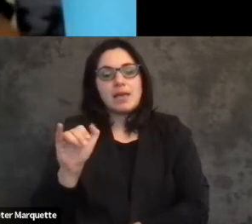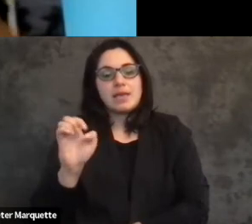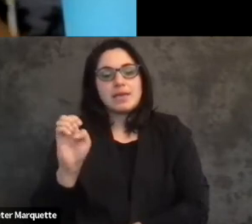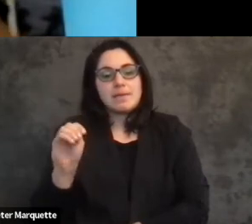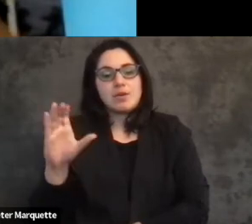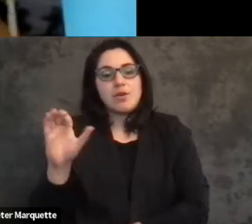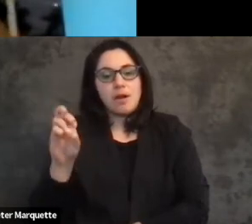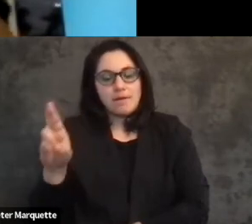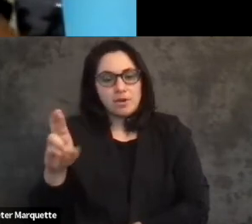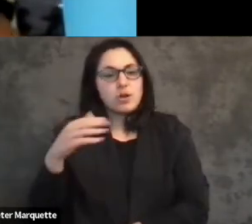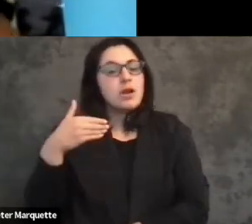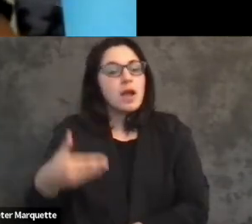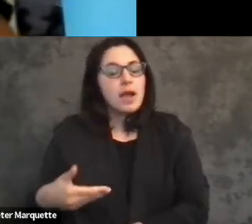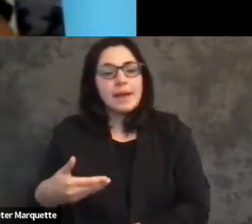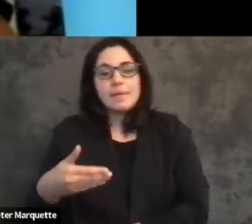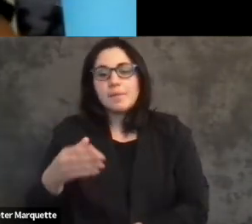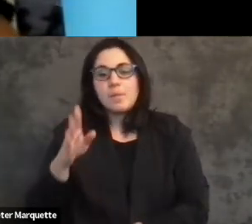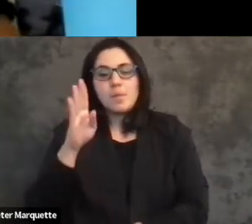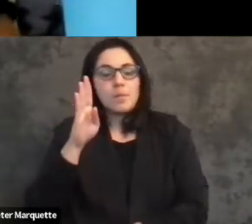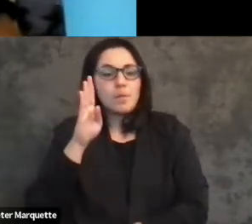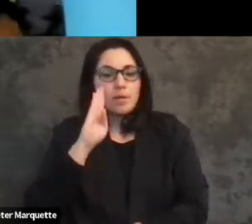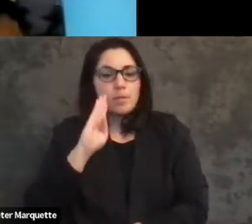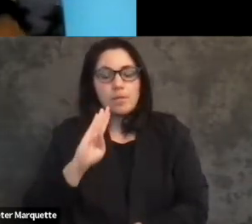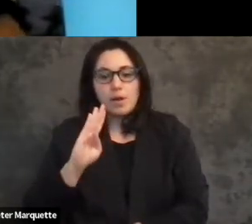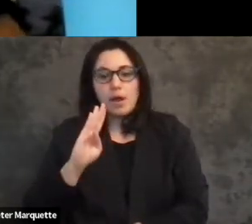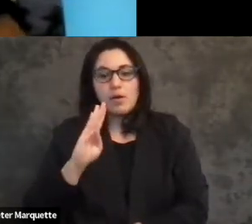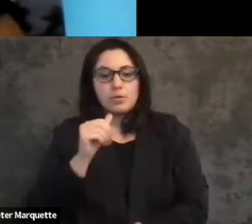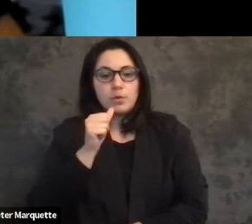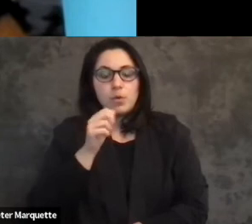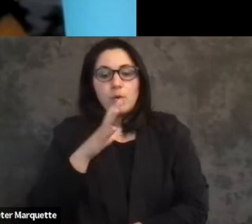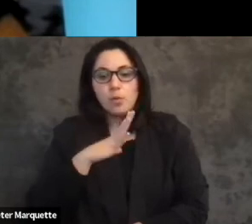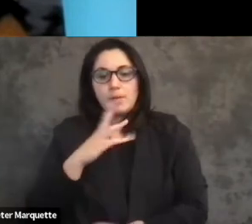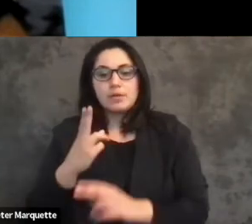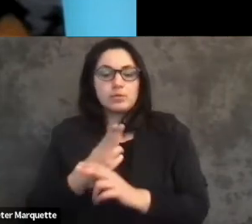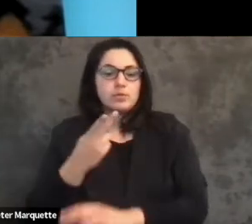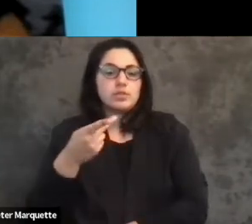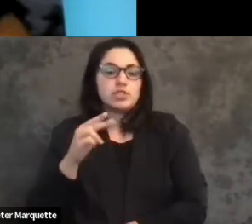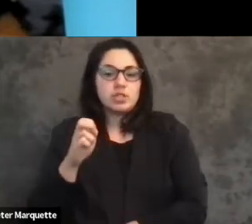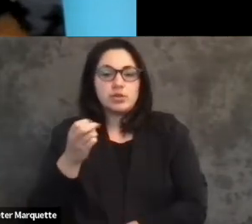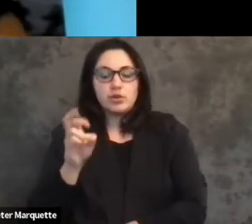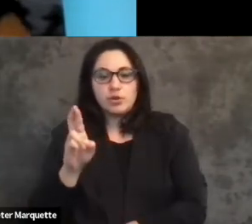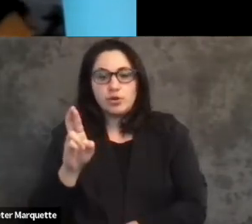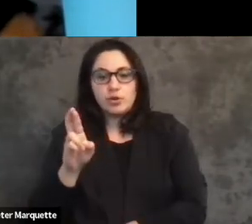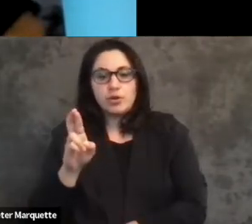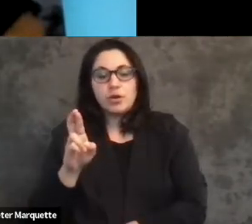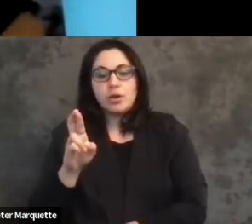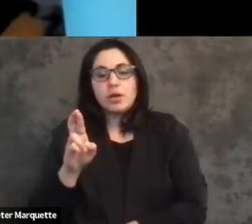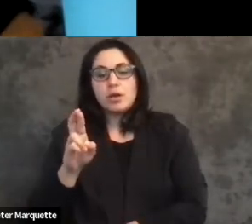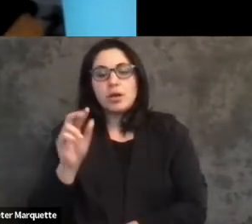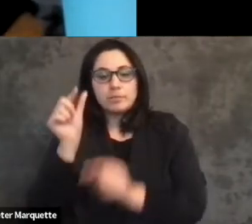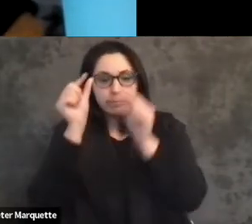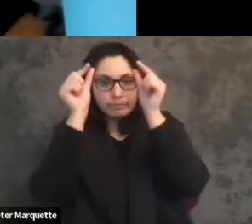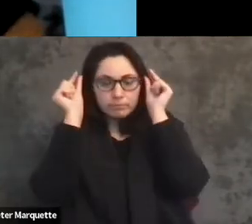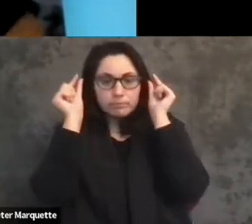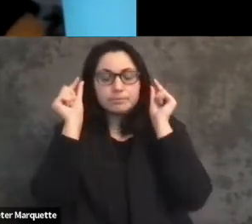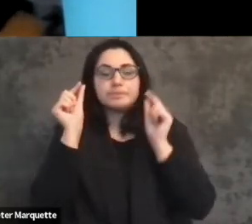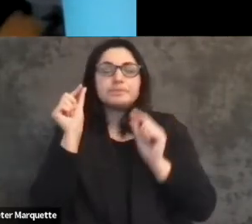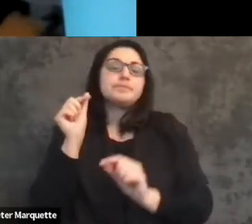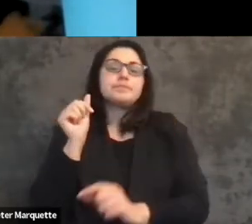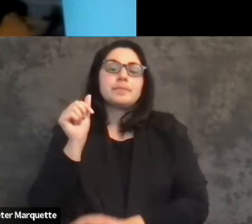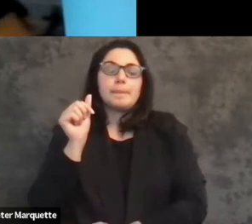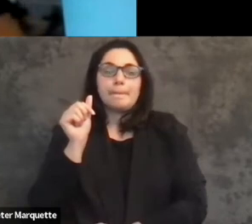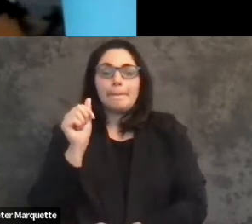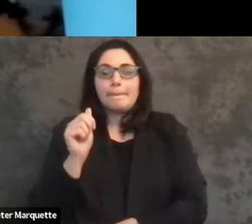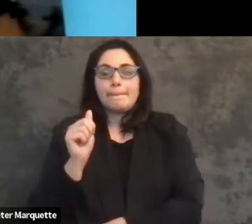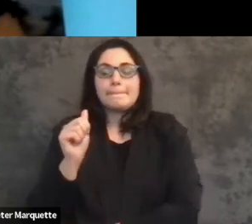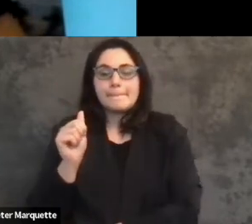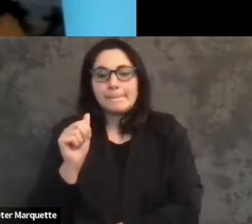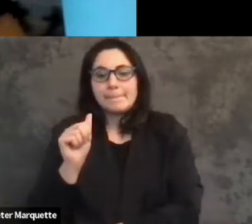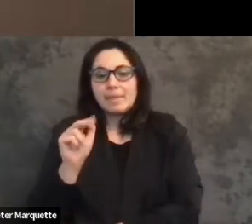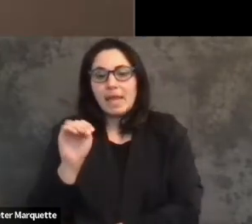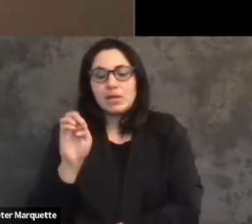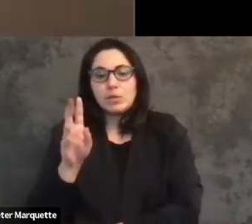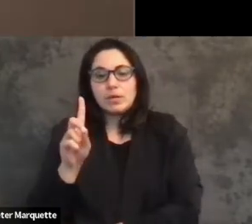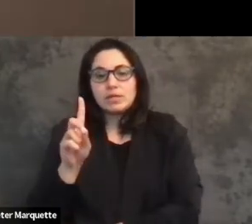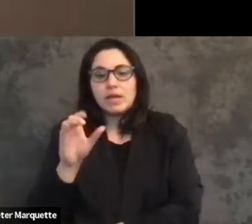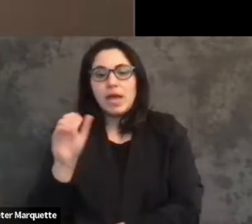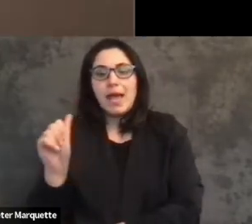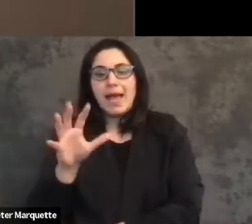Hi, my name is Lisa Hyeem Carver, I am a brown woman I use the pronouns she her with short